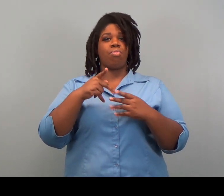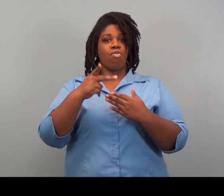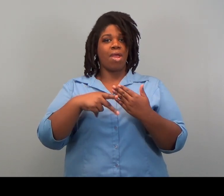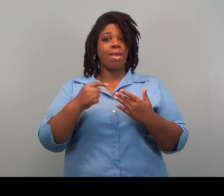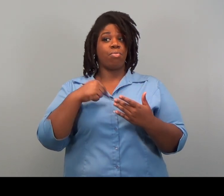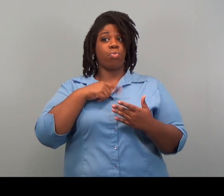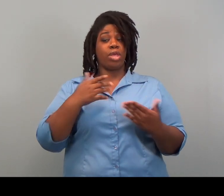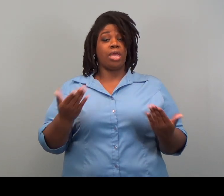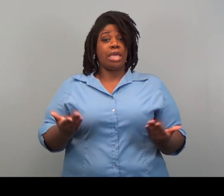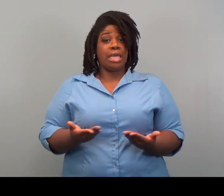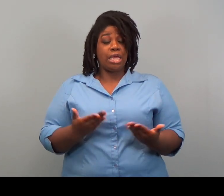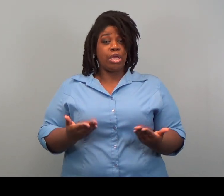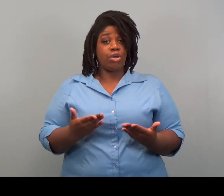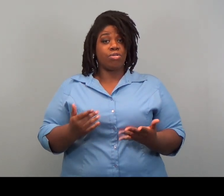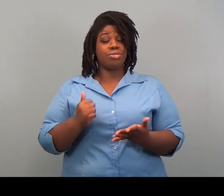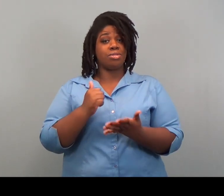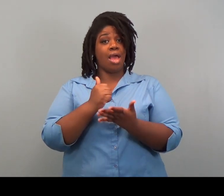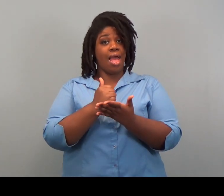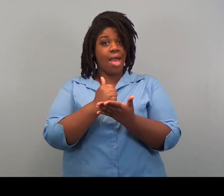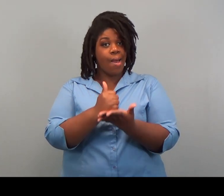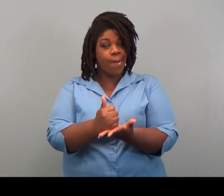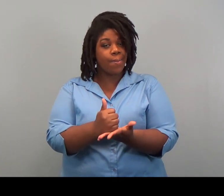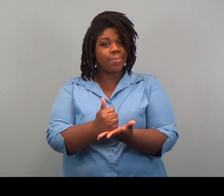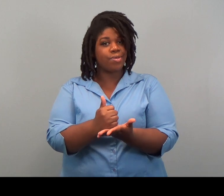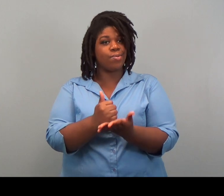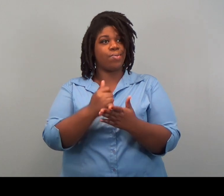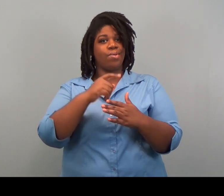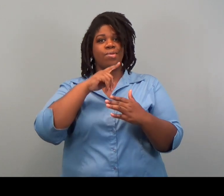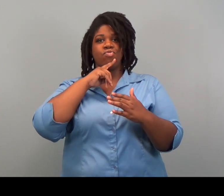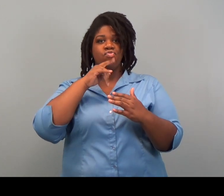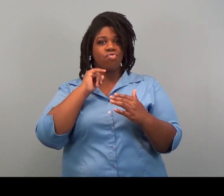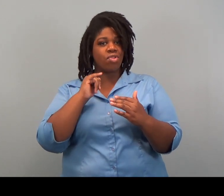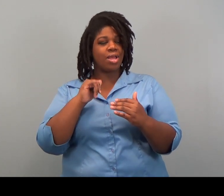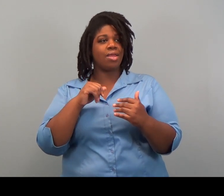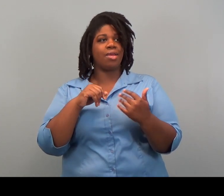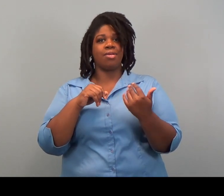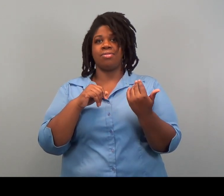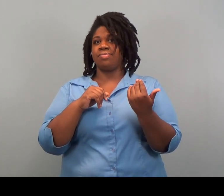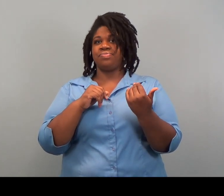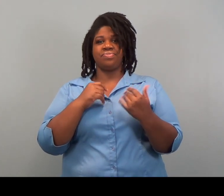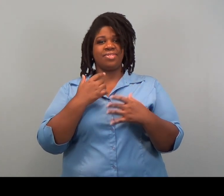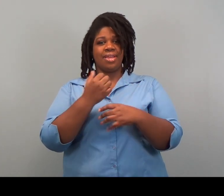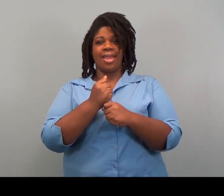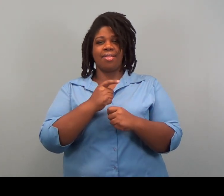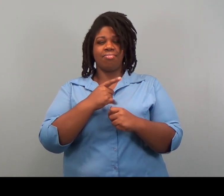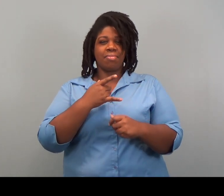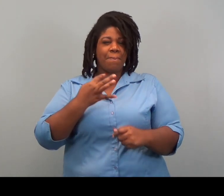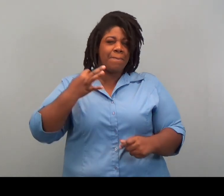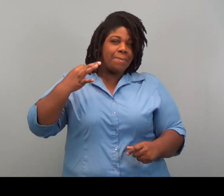and we are here to help you leverage your tax refund